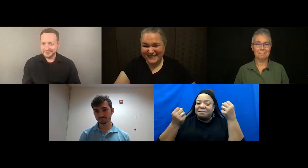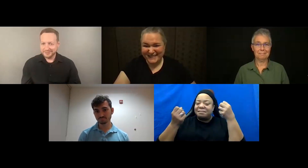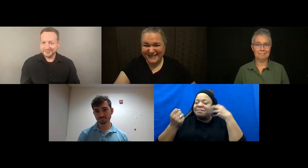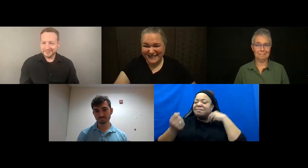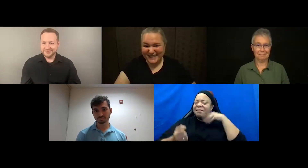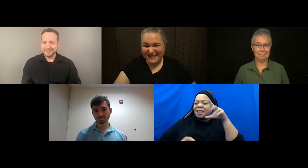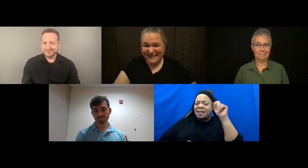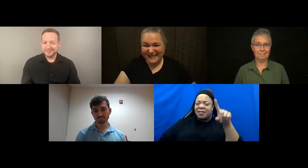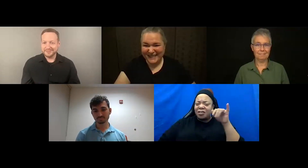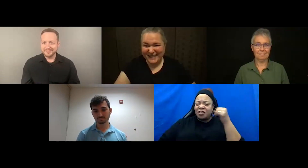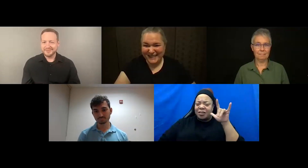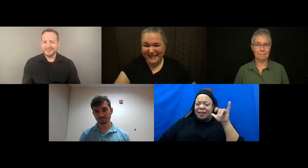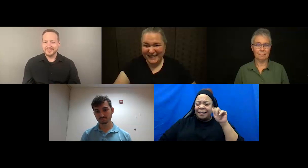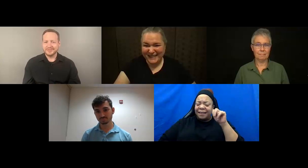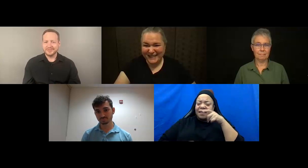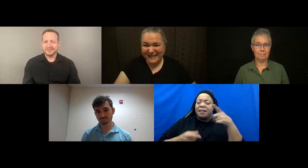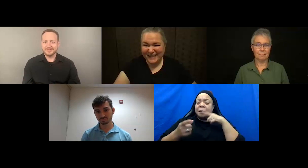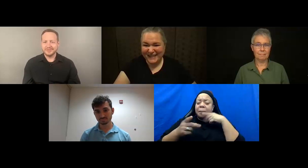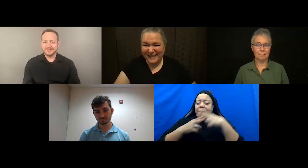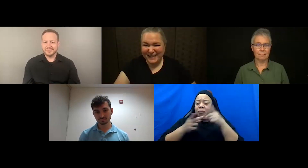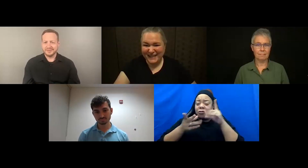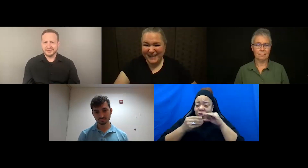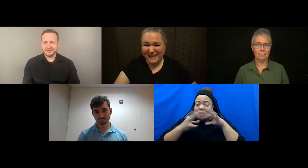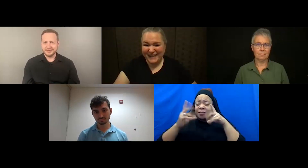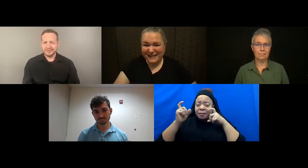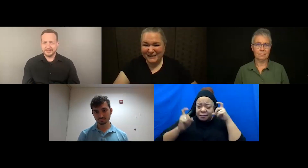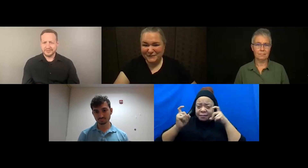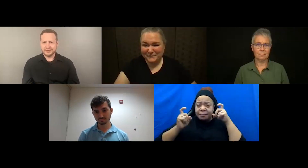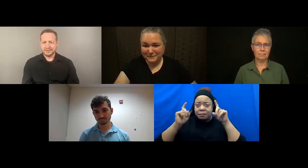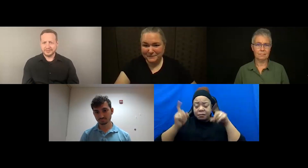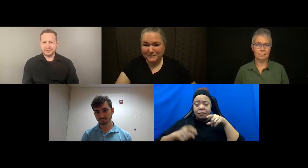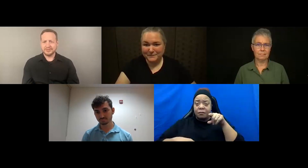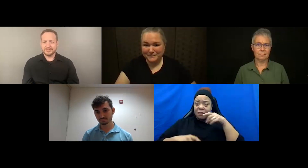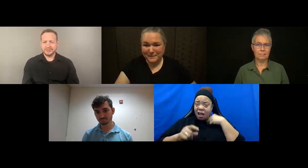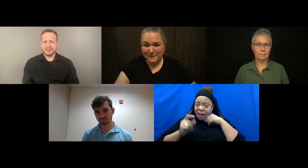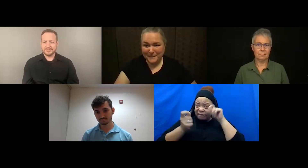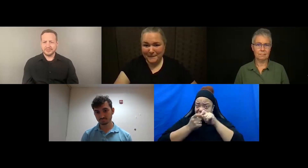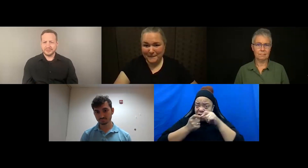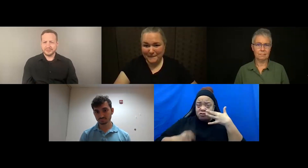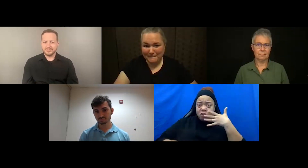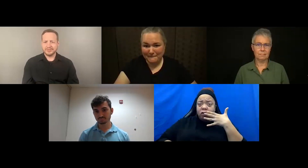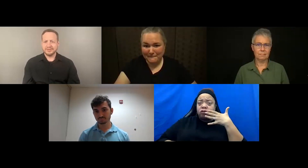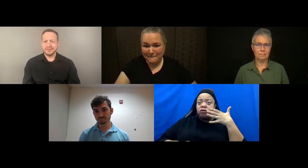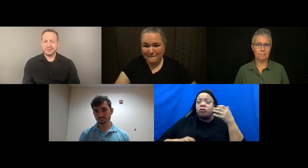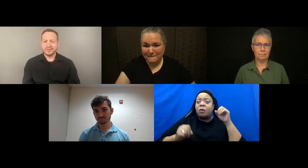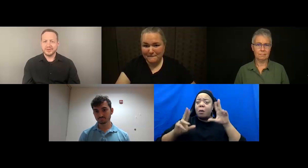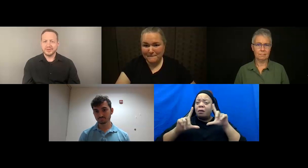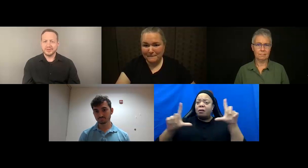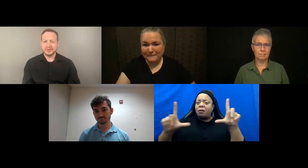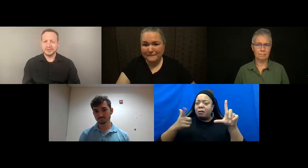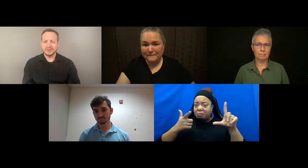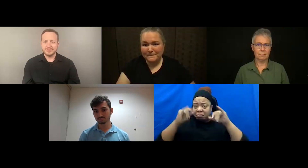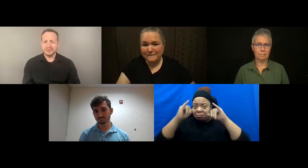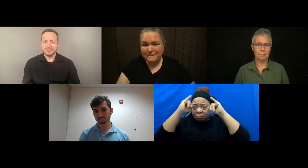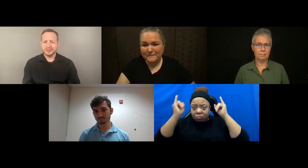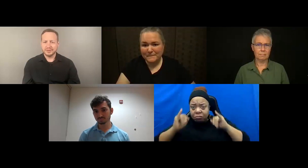Erin: you mentioned storytelling and the avatars having facial expression? I'm wondering